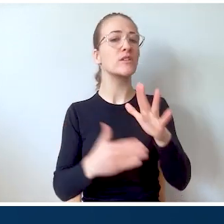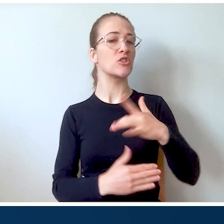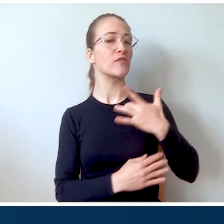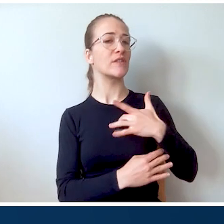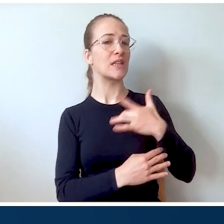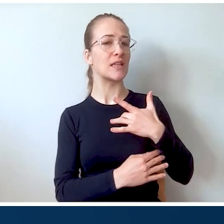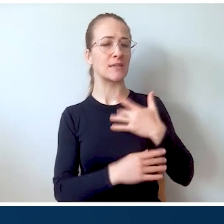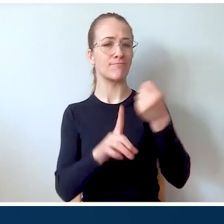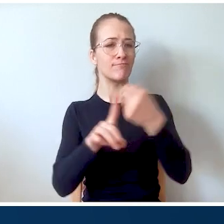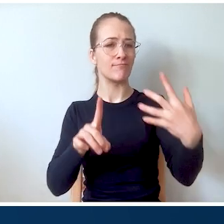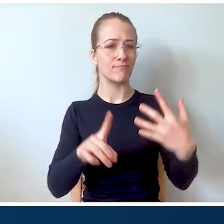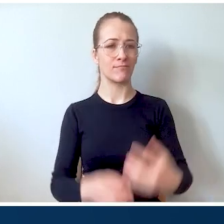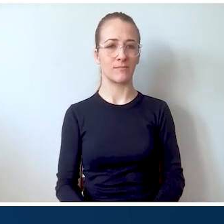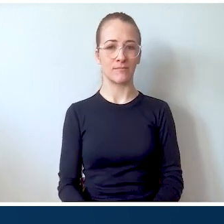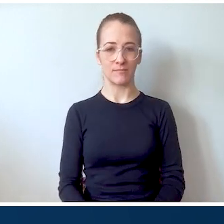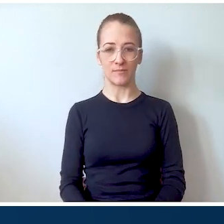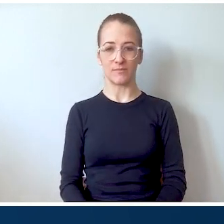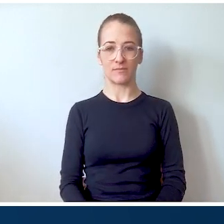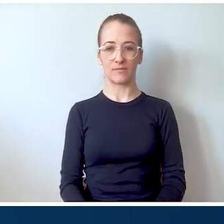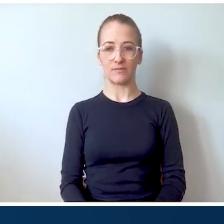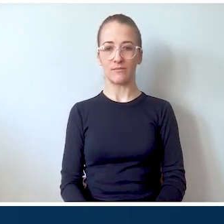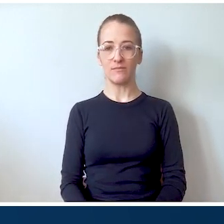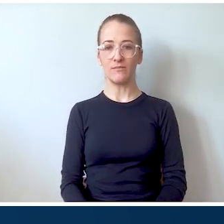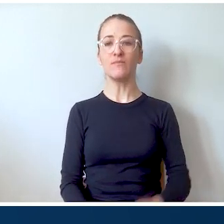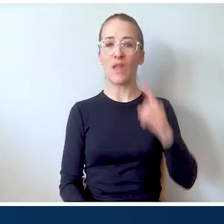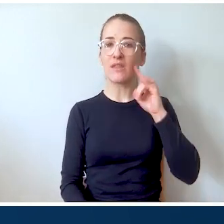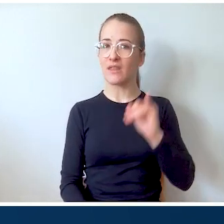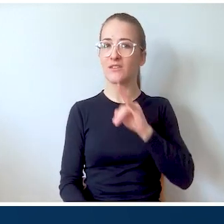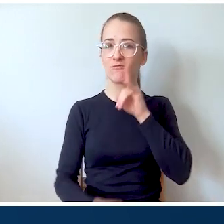Talk to us a little bit about that. Yeah, I think that's a really important question.